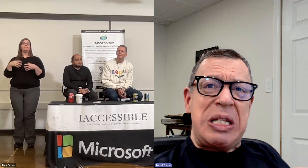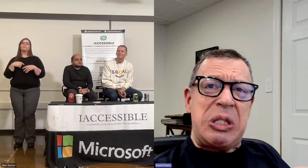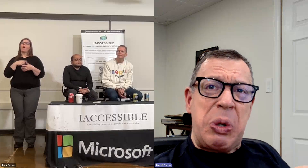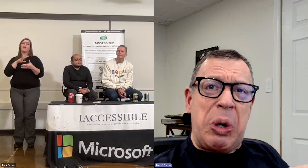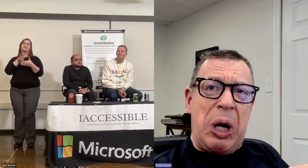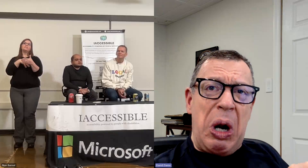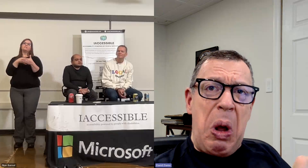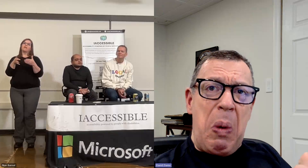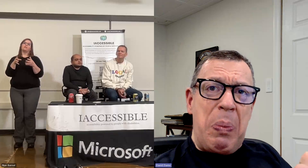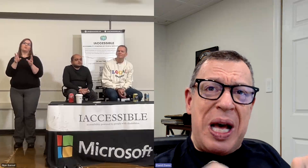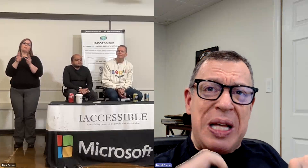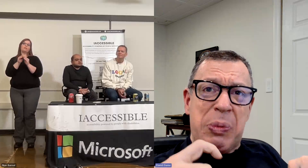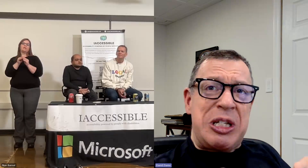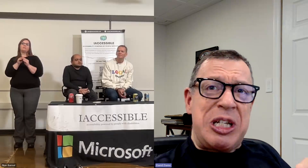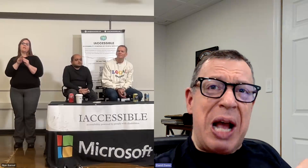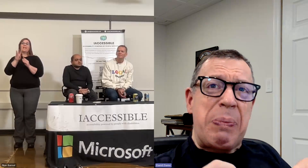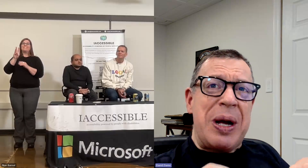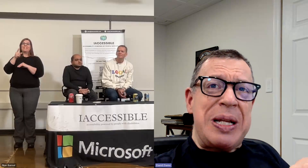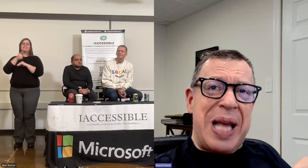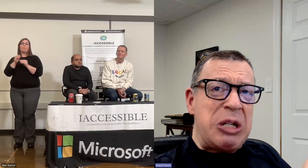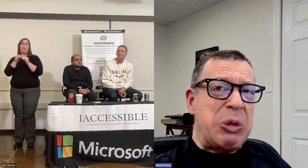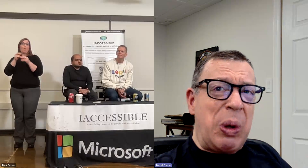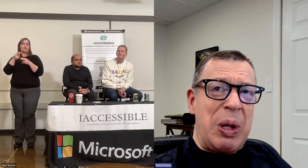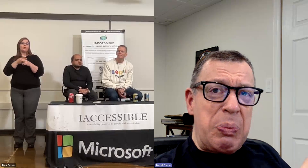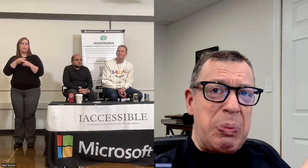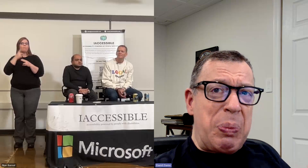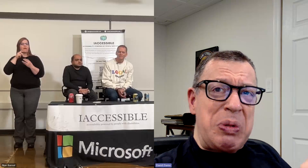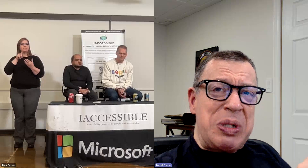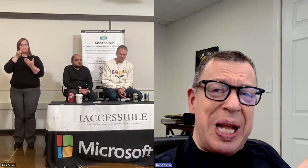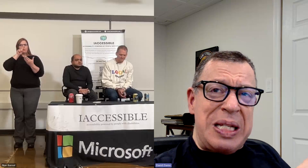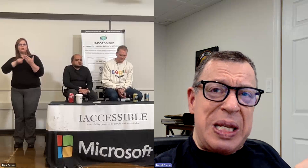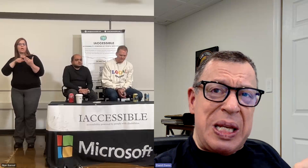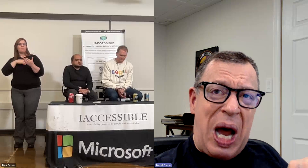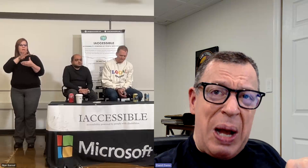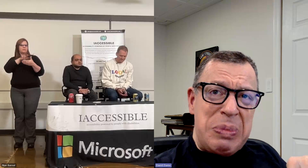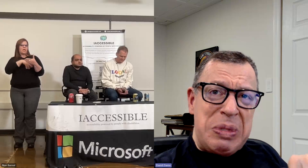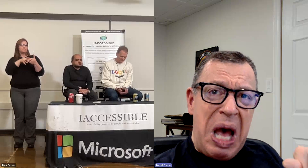days sooner because it would check my schedule on proposed dates and times.